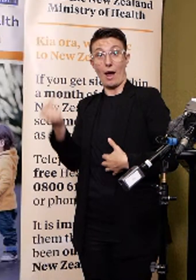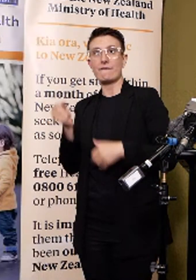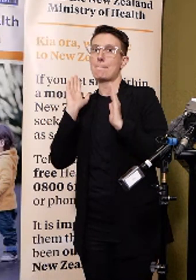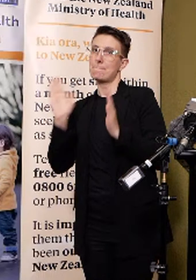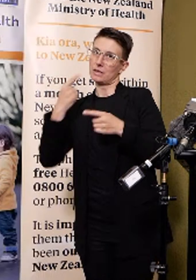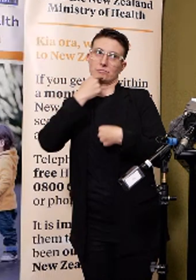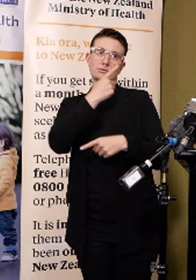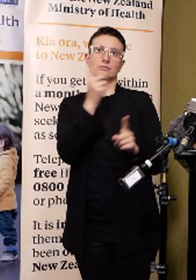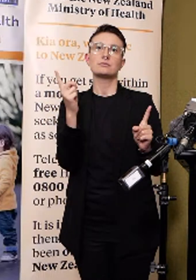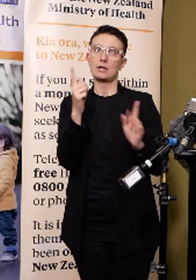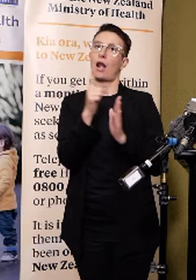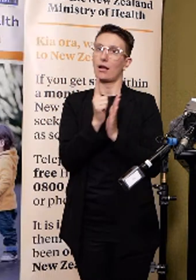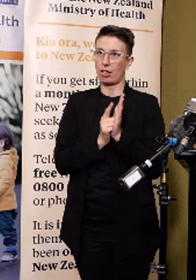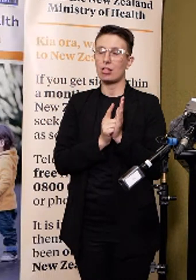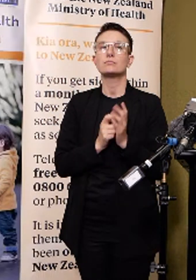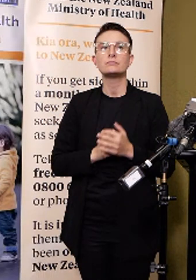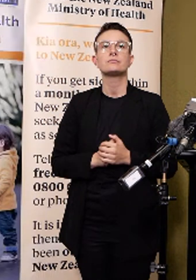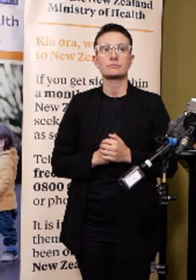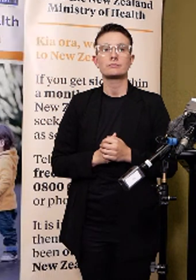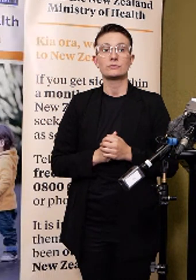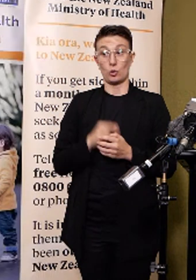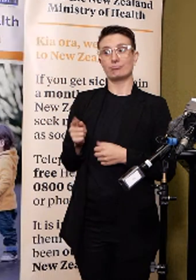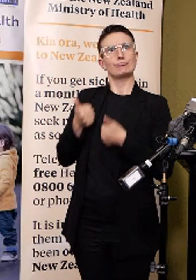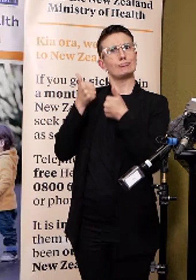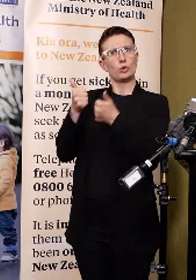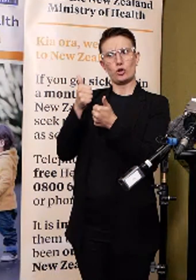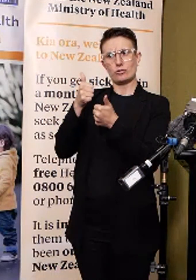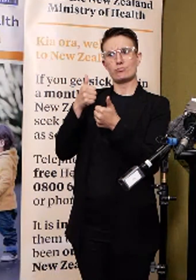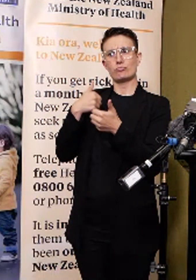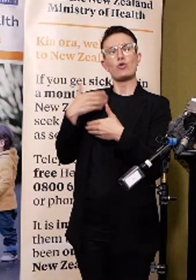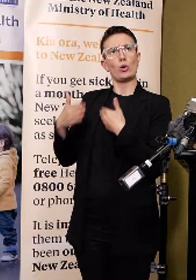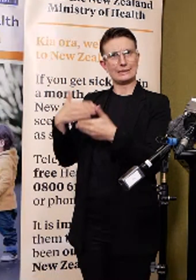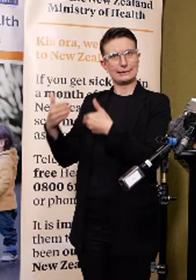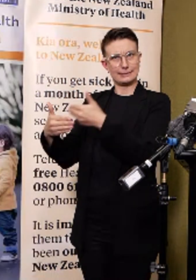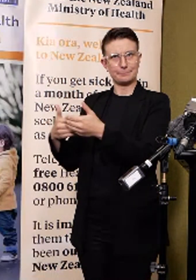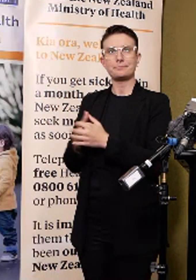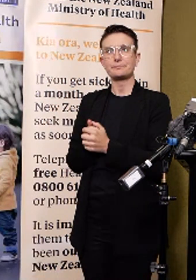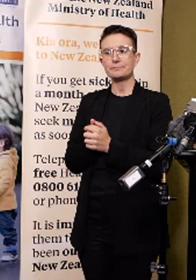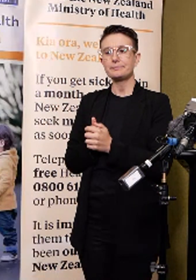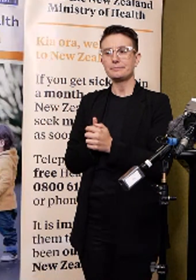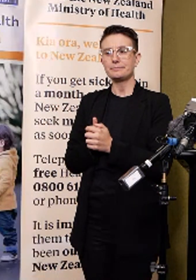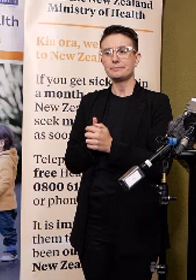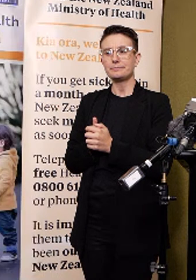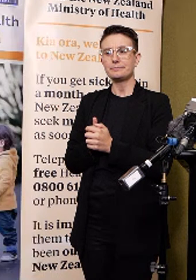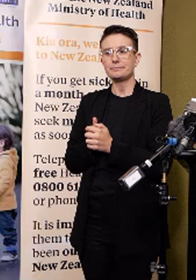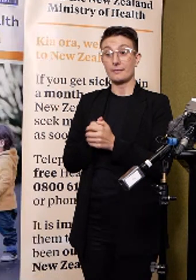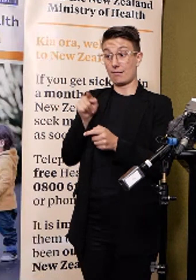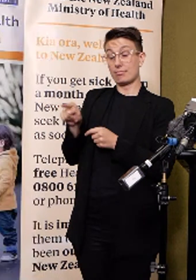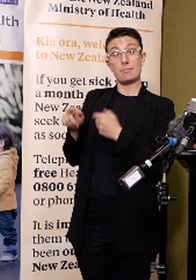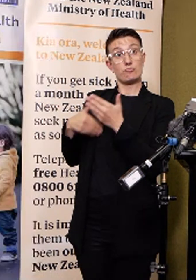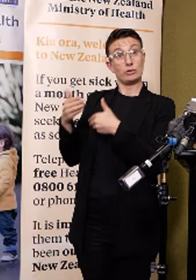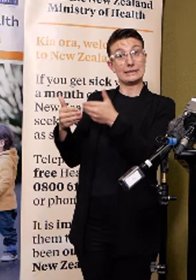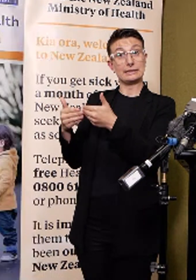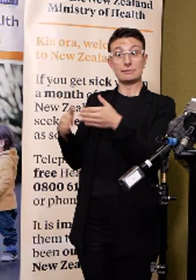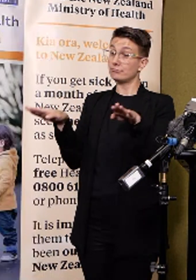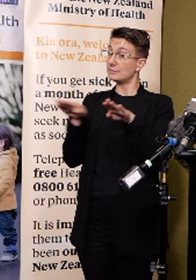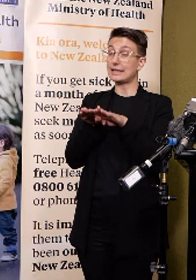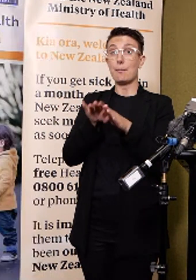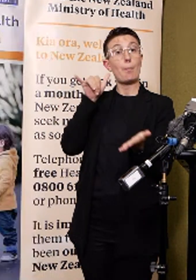I should also point out that pratique process is something that airline flights do as well.